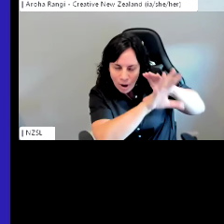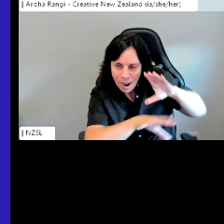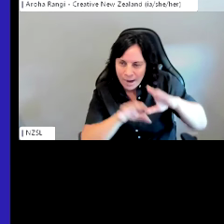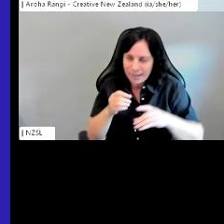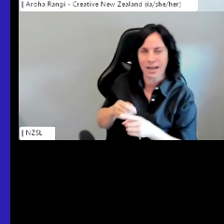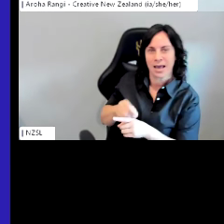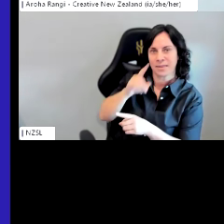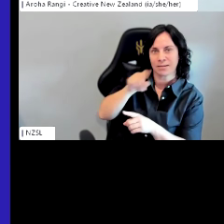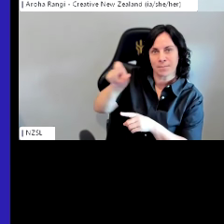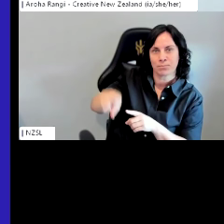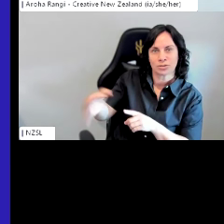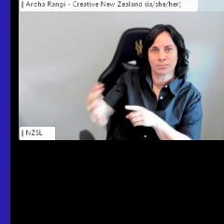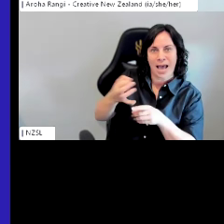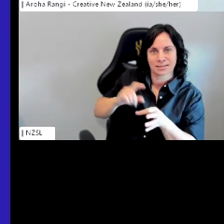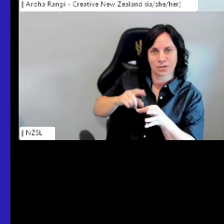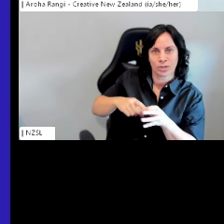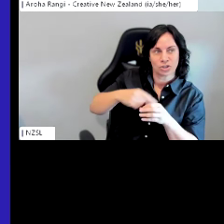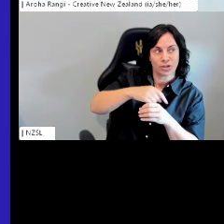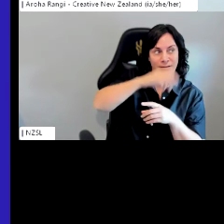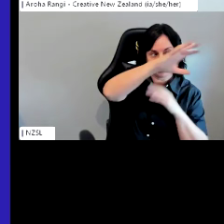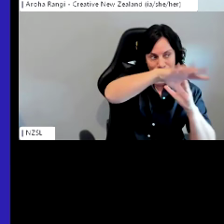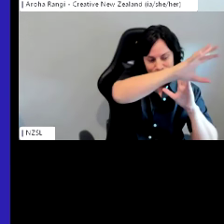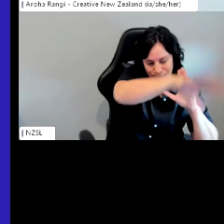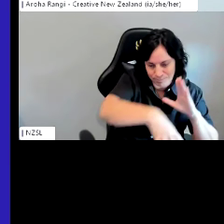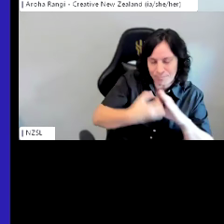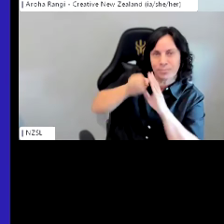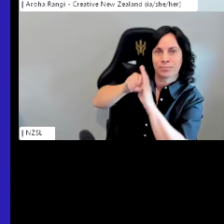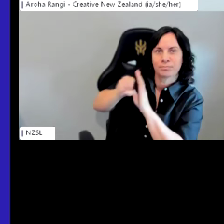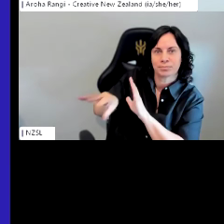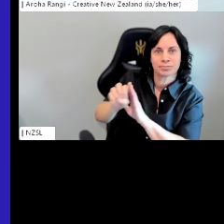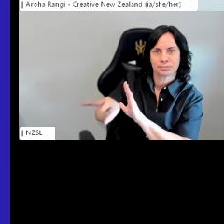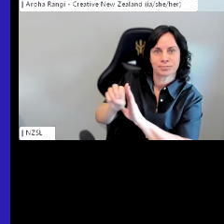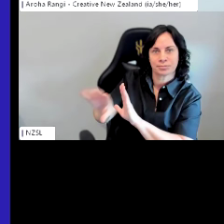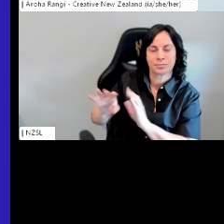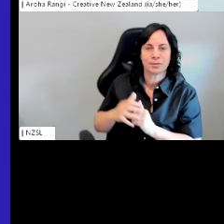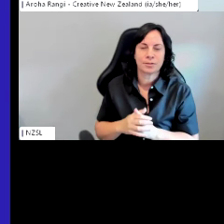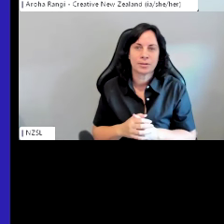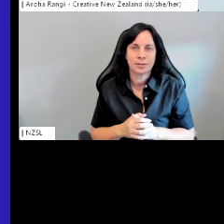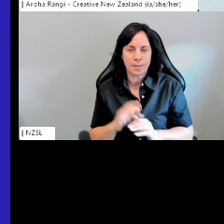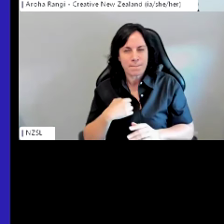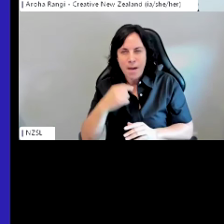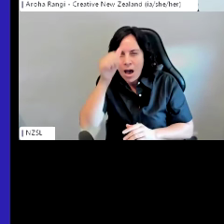all kinds of other things, but I know from just searching for some things that if the d if the